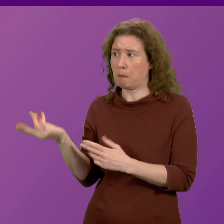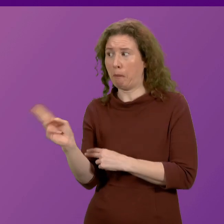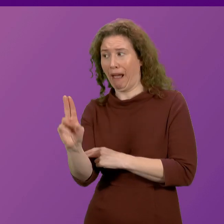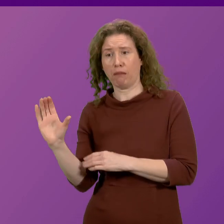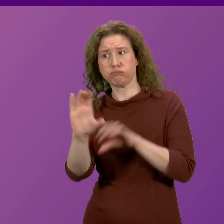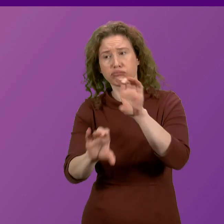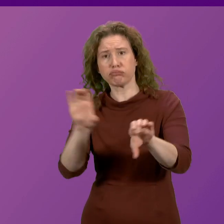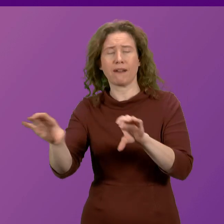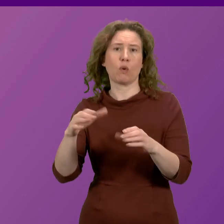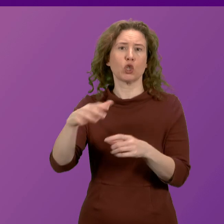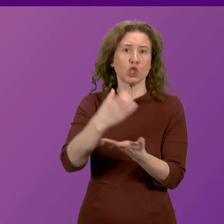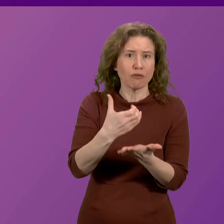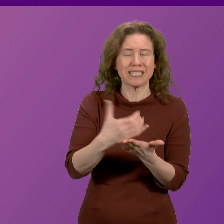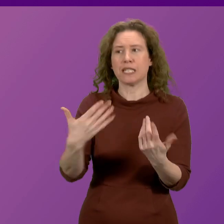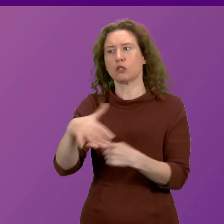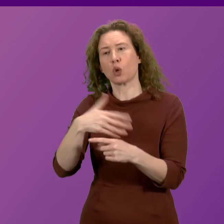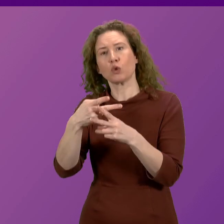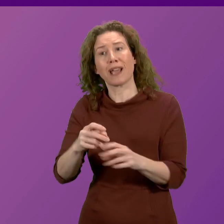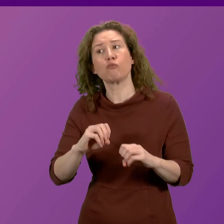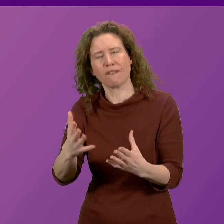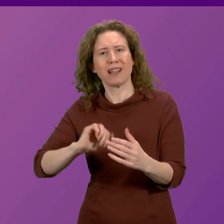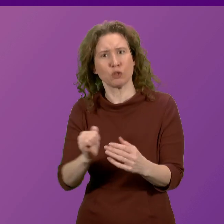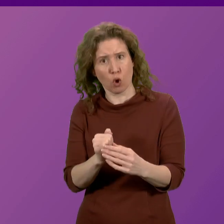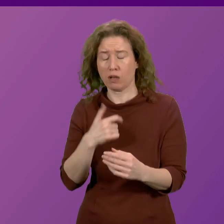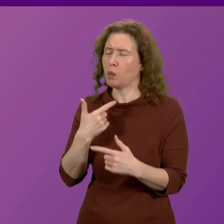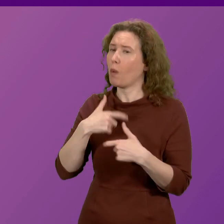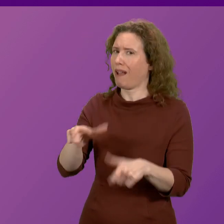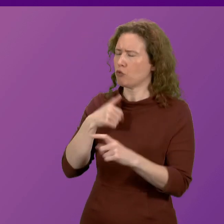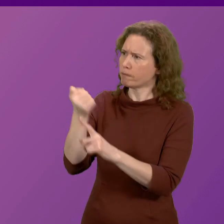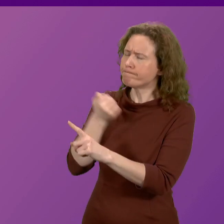and social care providers in Scotland. We will continue to press the UK Government to do the